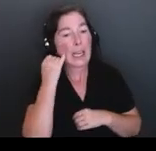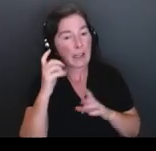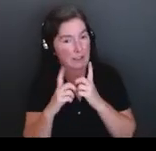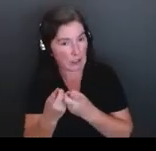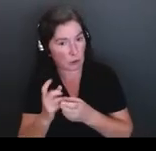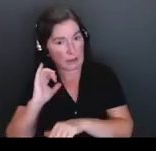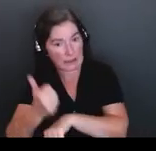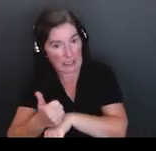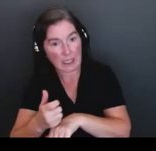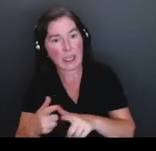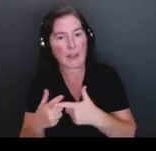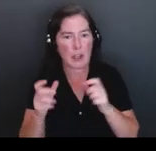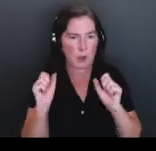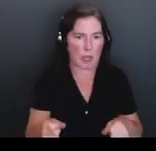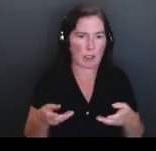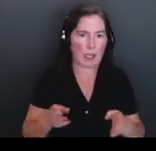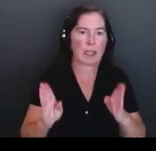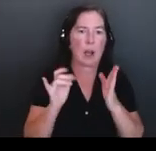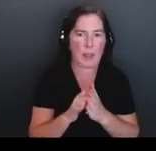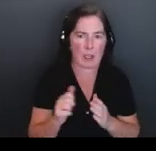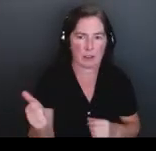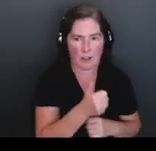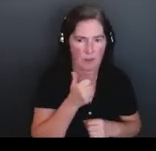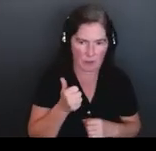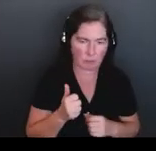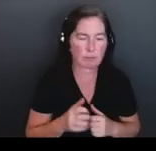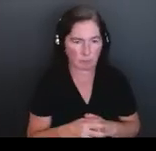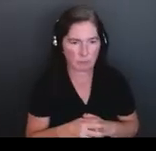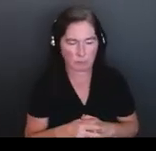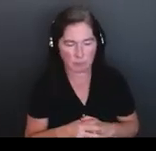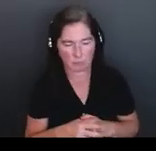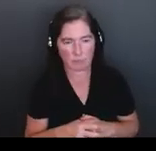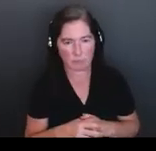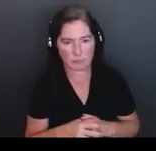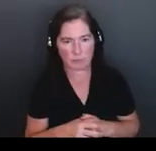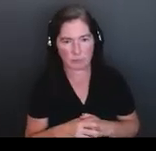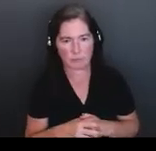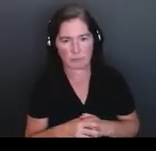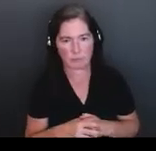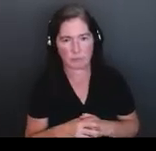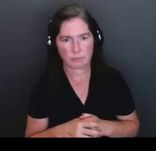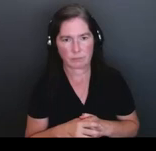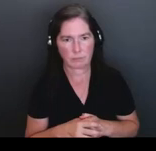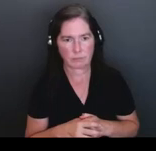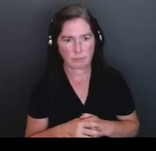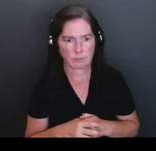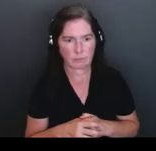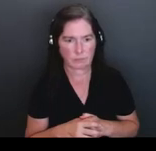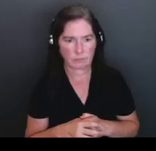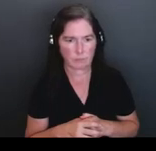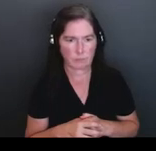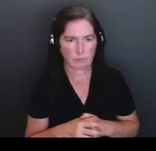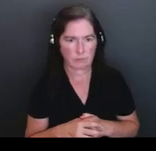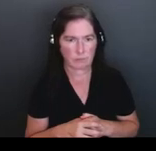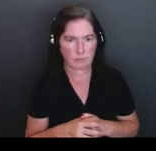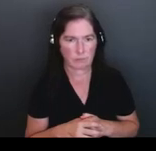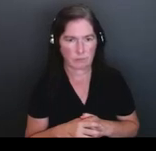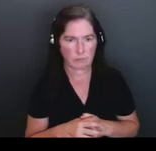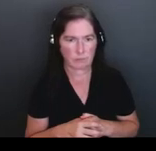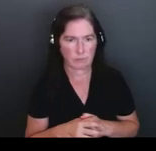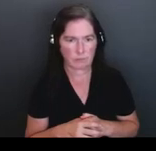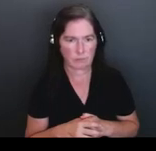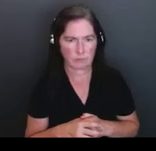on this next to the Sandbox, if I manage the team, if that option was available under settings, it's one of the options on this list. You can see on mine I don't have a parent or guardian option.